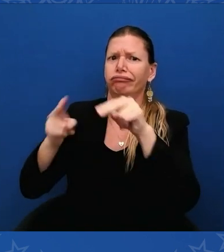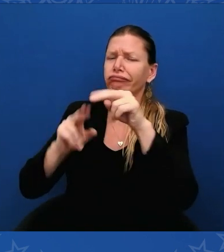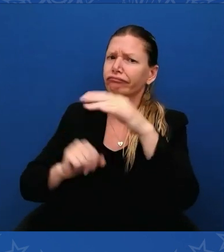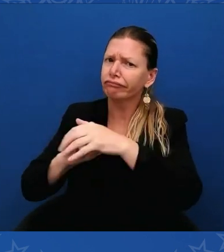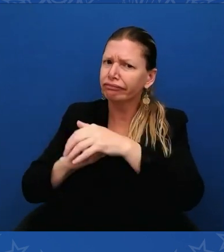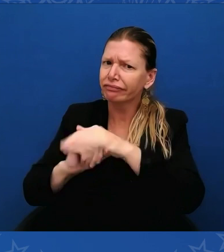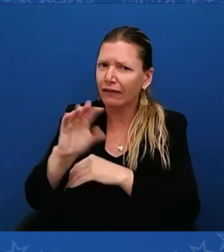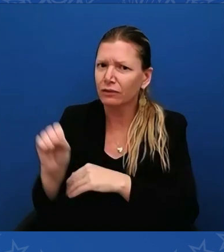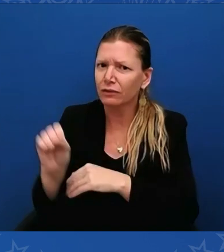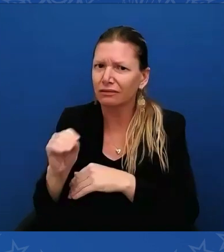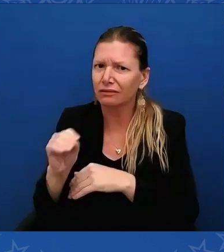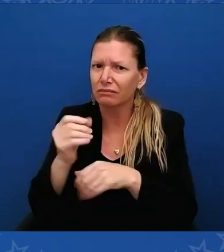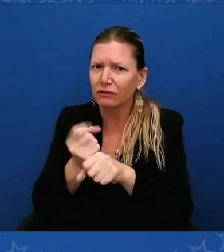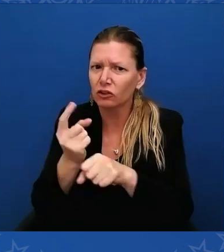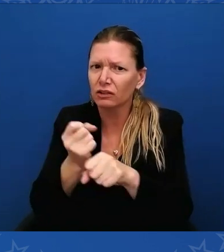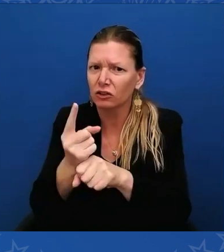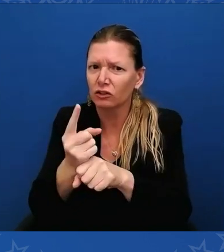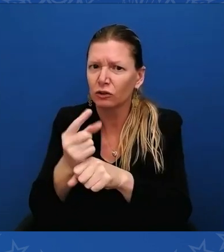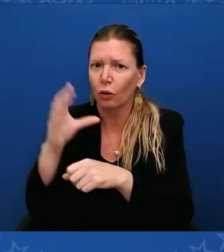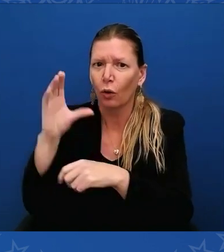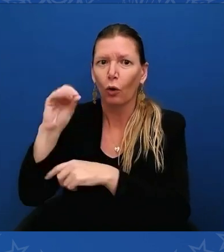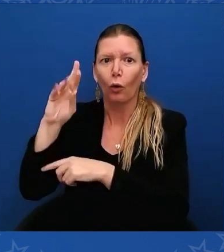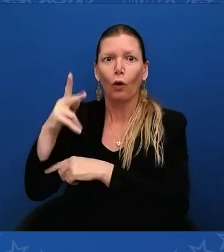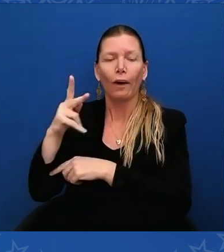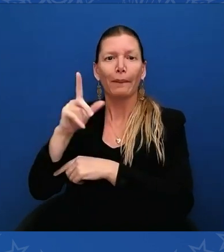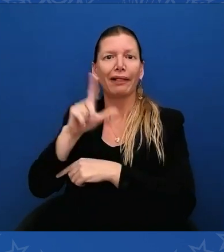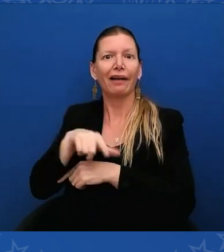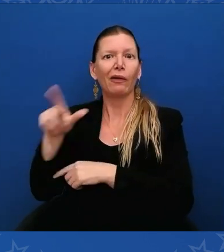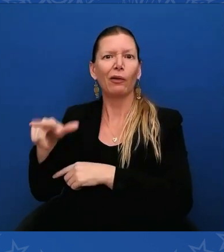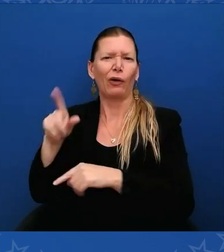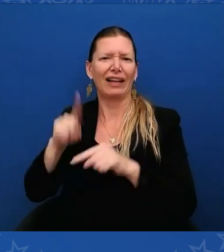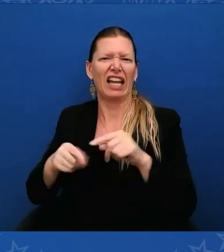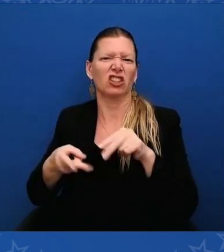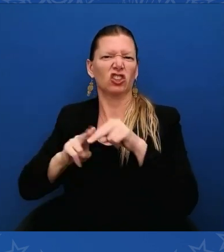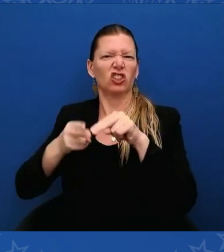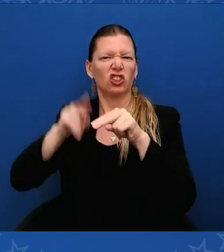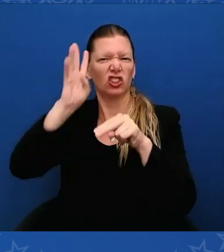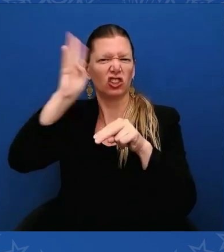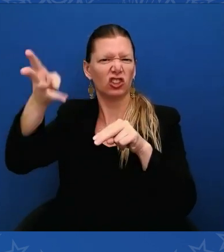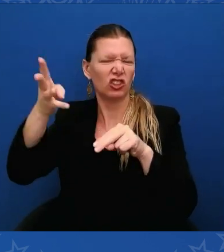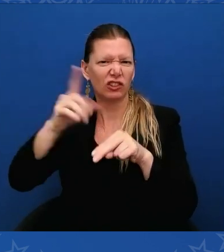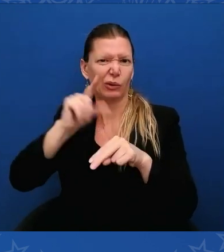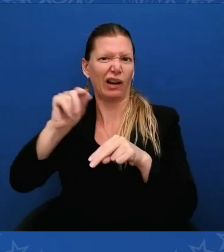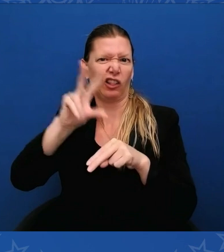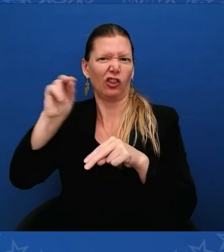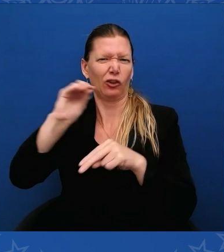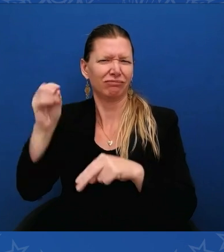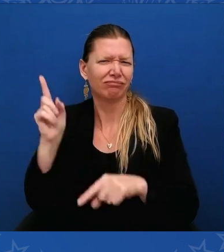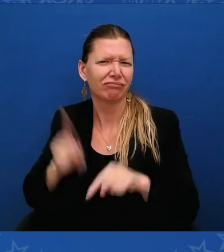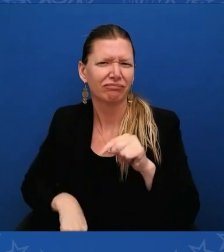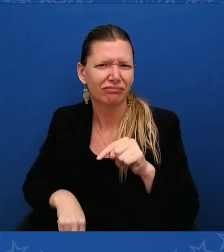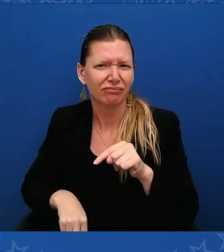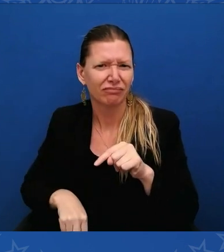We're delivering affordable high-speed broadband so no child has to do their homework outside a McDonald's -- in a McDonald's parking lot.